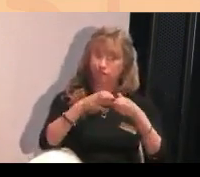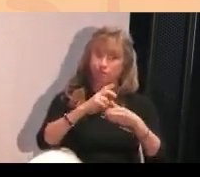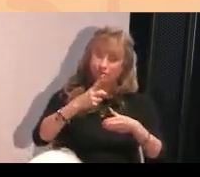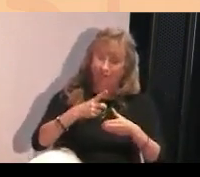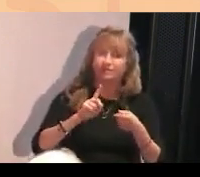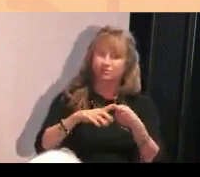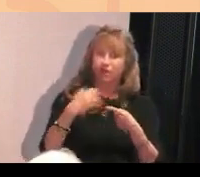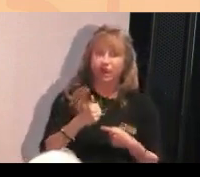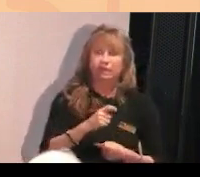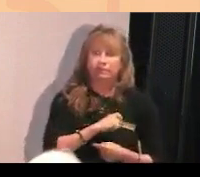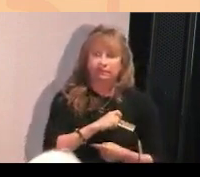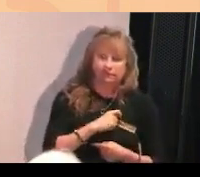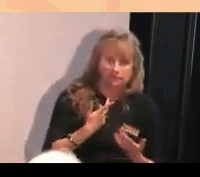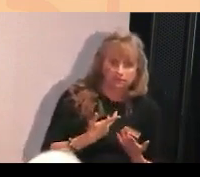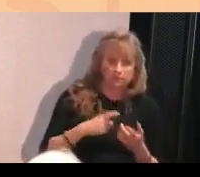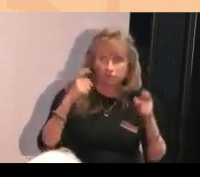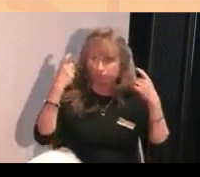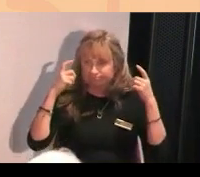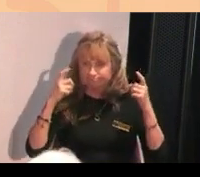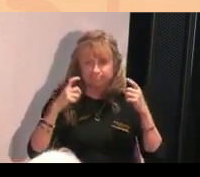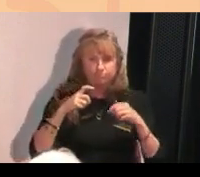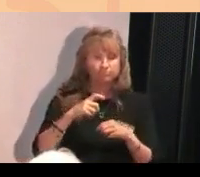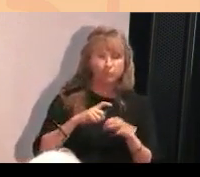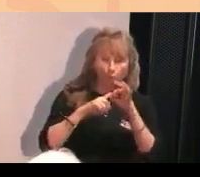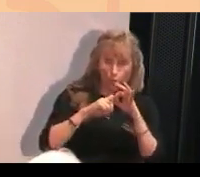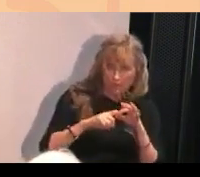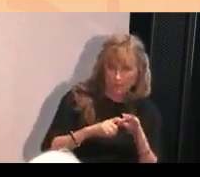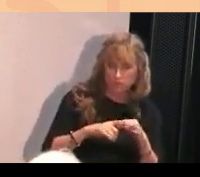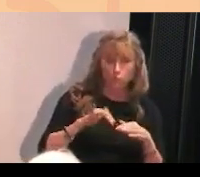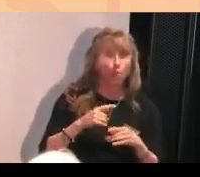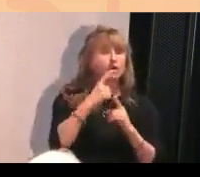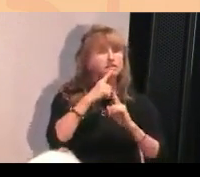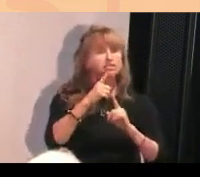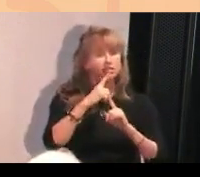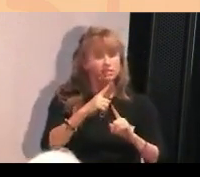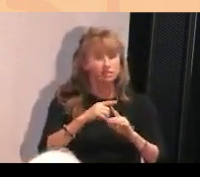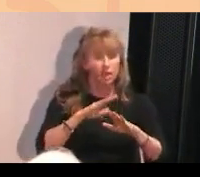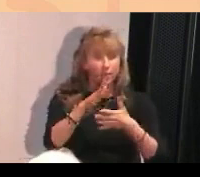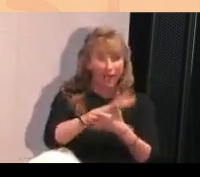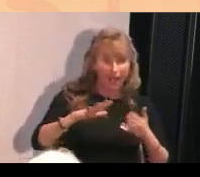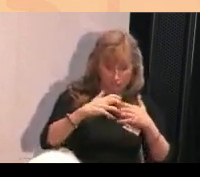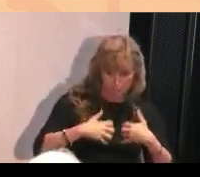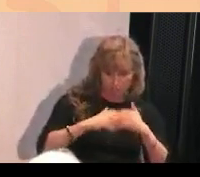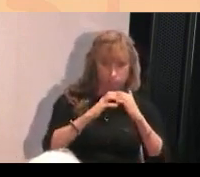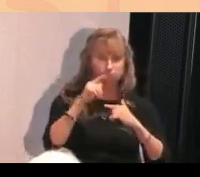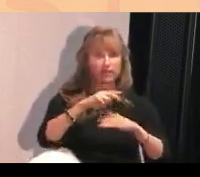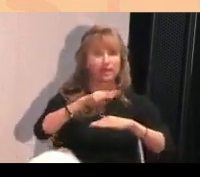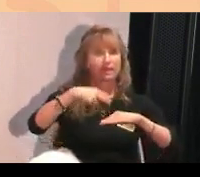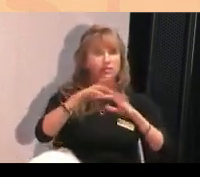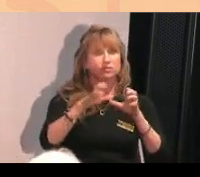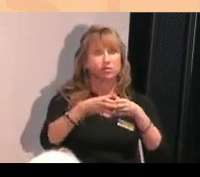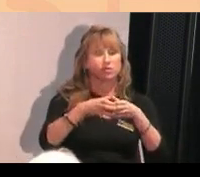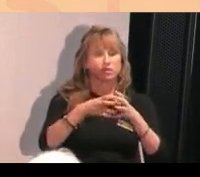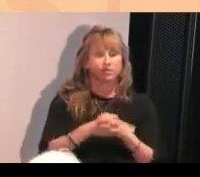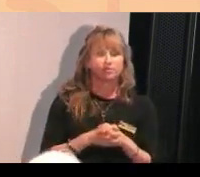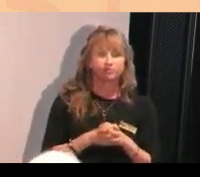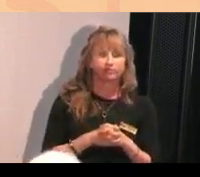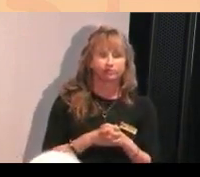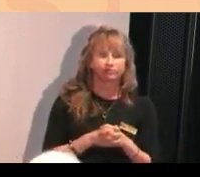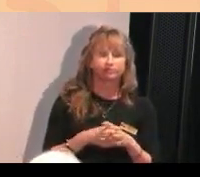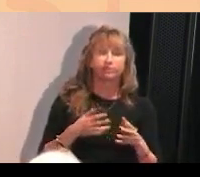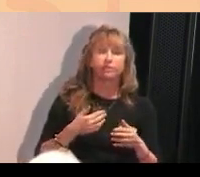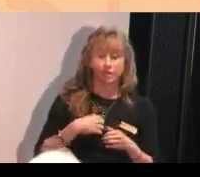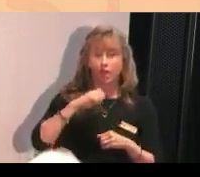questions or suggestions about its form and scope I will come to these qualifications shortly